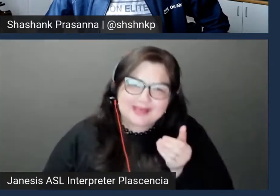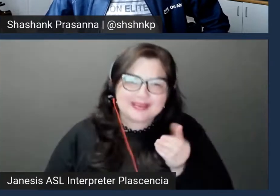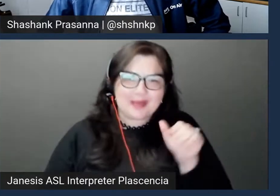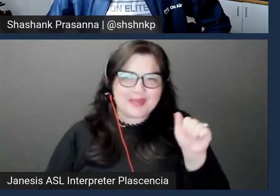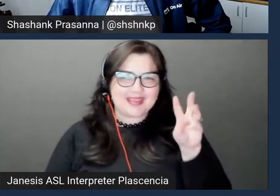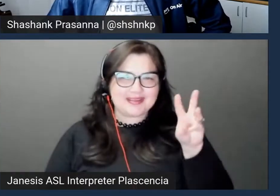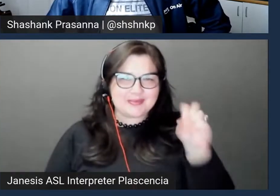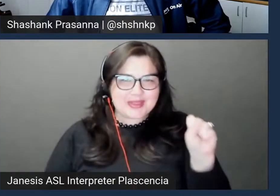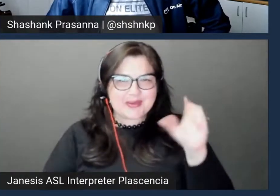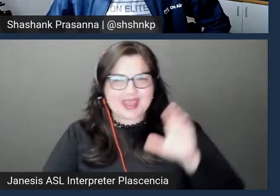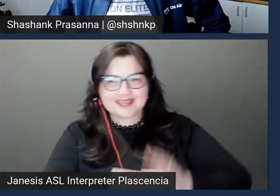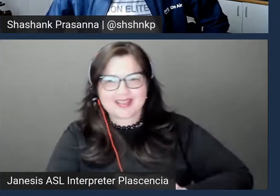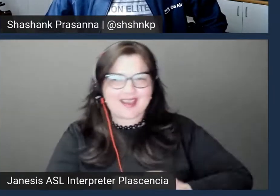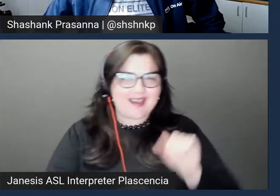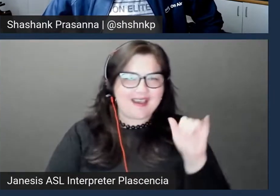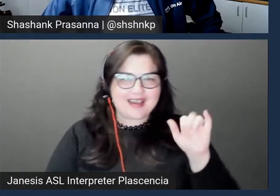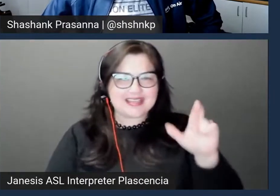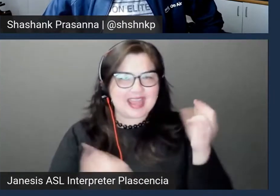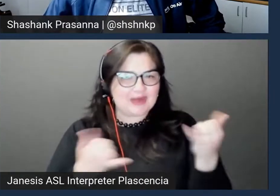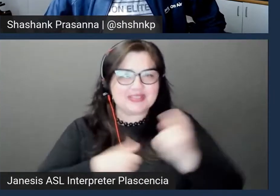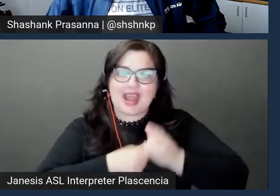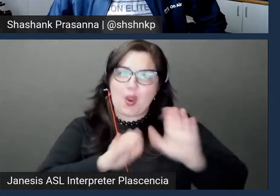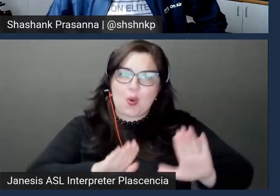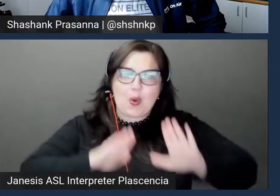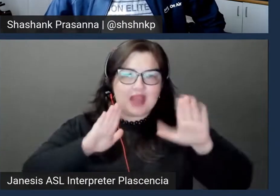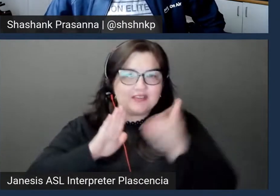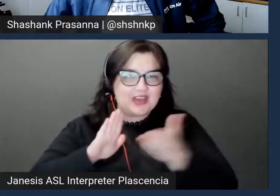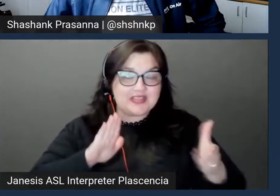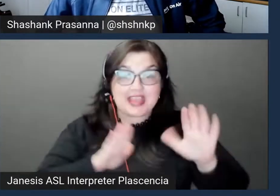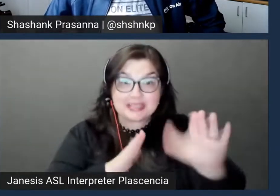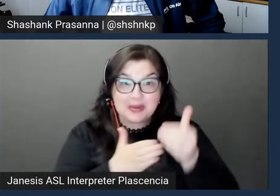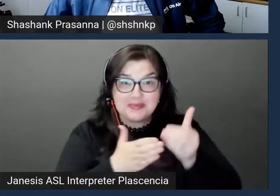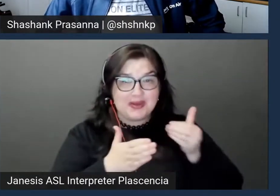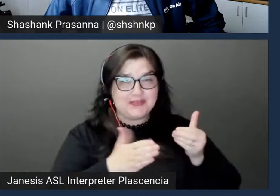Today, we're going to have you here talking about some wonderful things. But before you talk about those wonderful things,